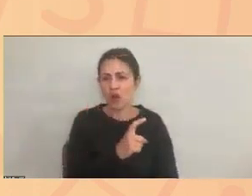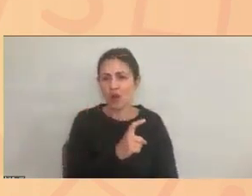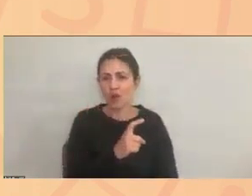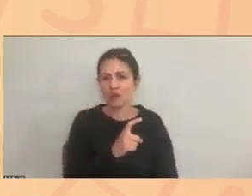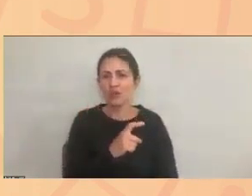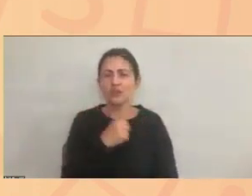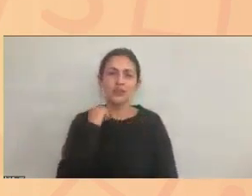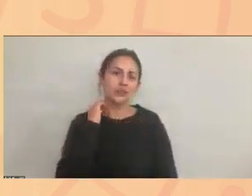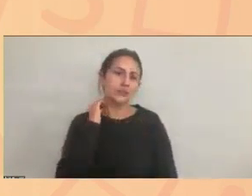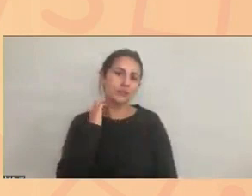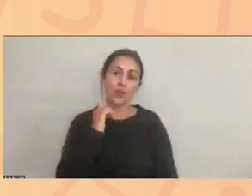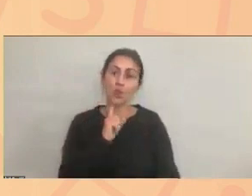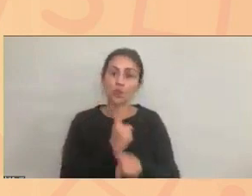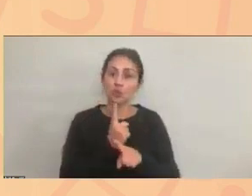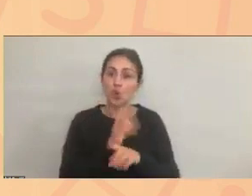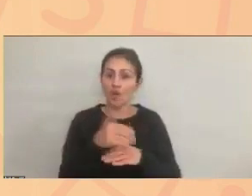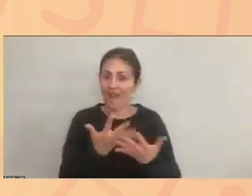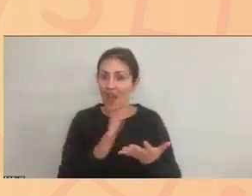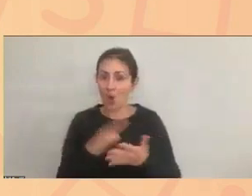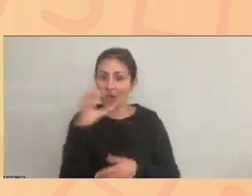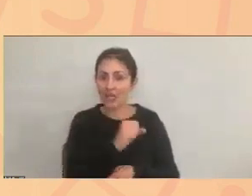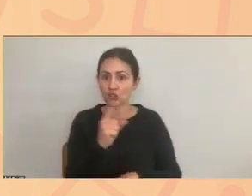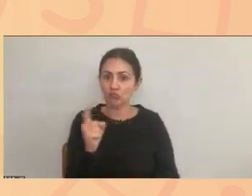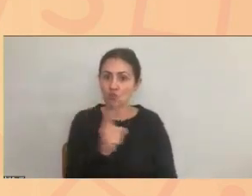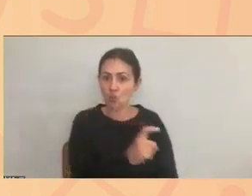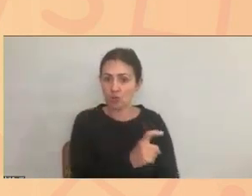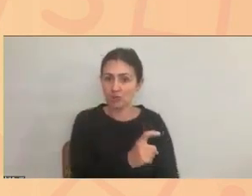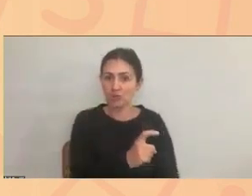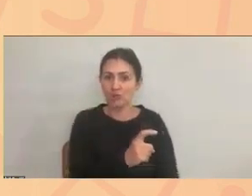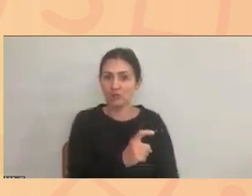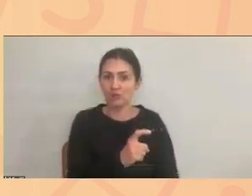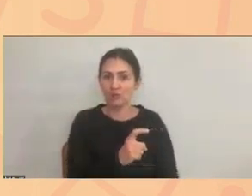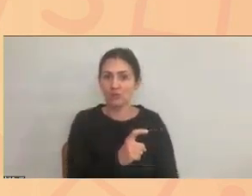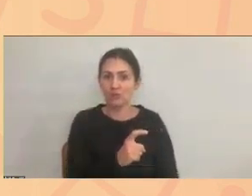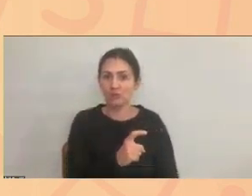How they used to catch them before by